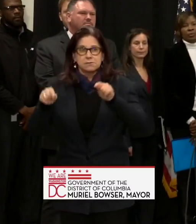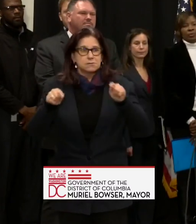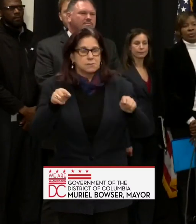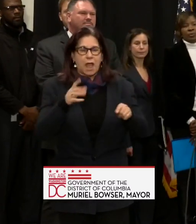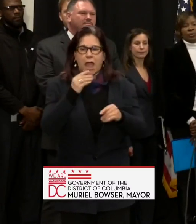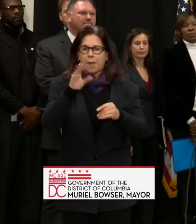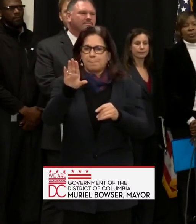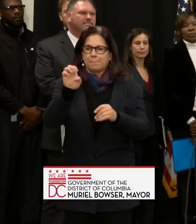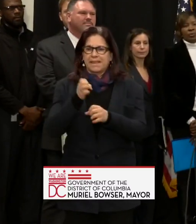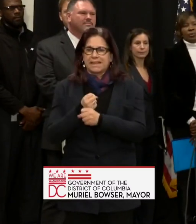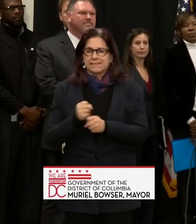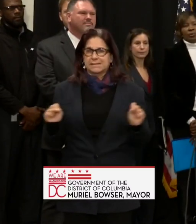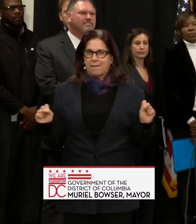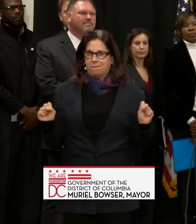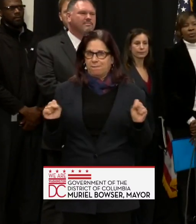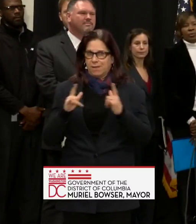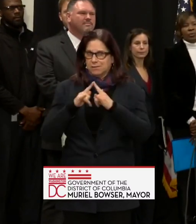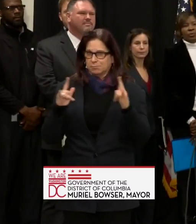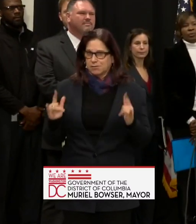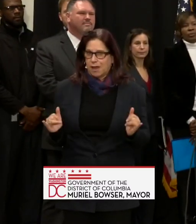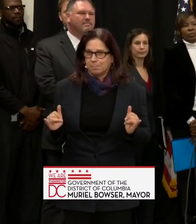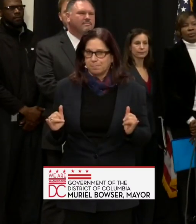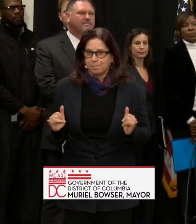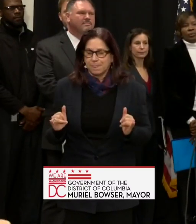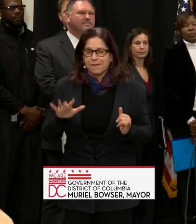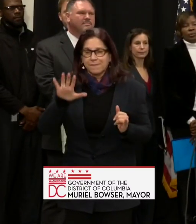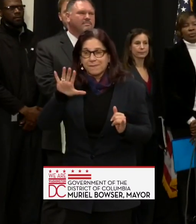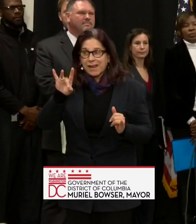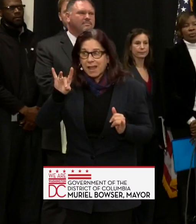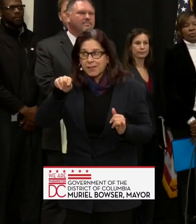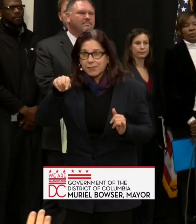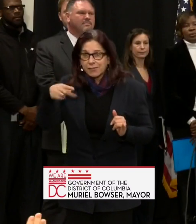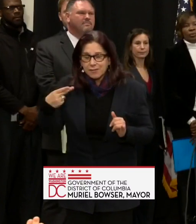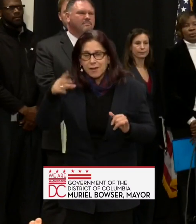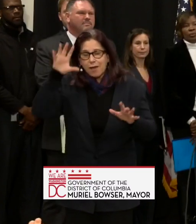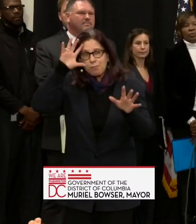INAUGURATION, WE IN WASHINGTON, D.C., HAVE CREATED TWO IMPORTANT